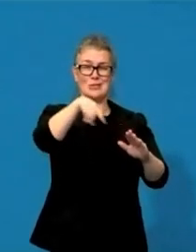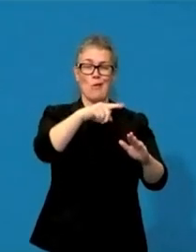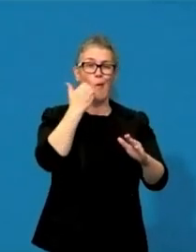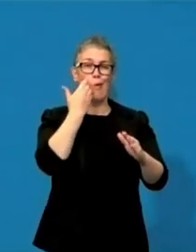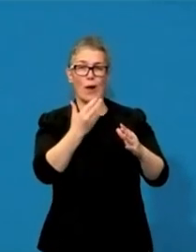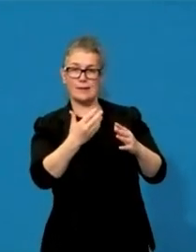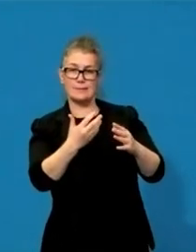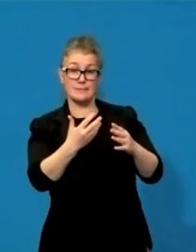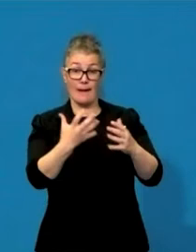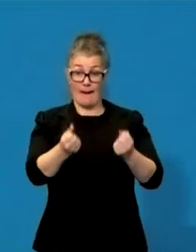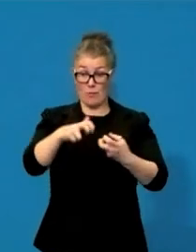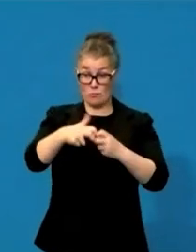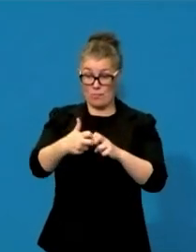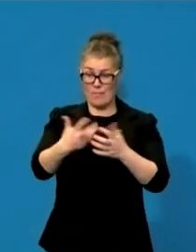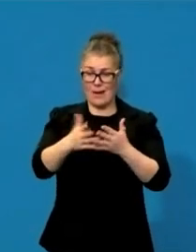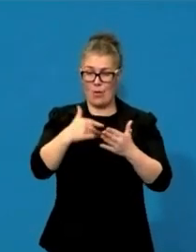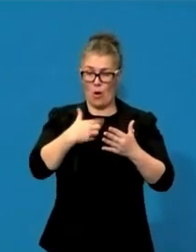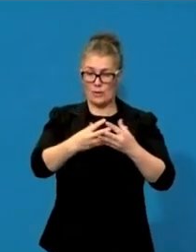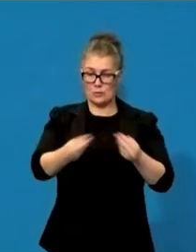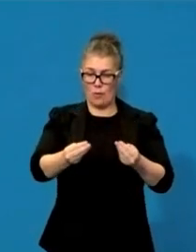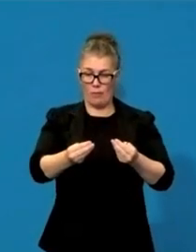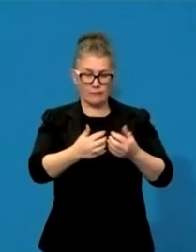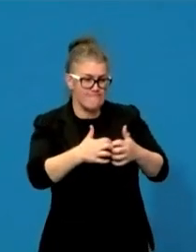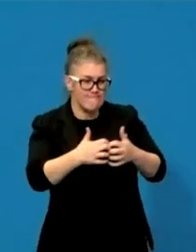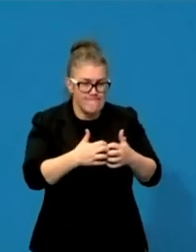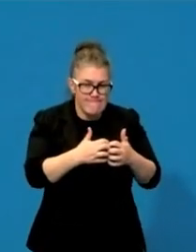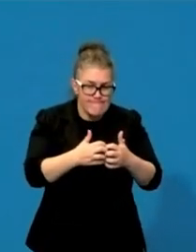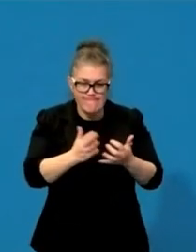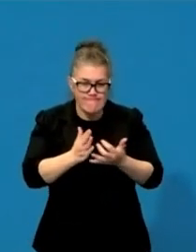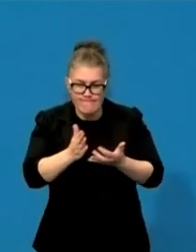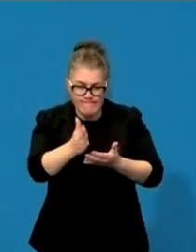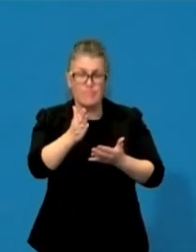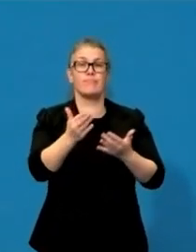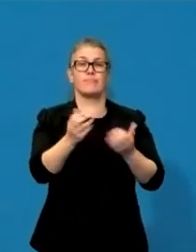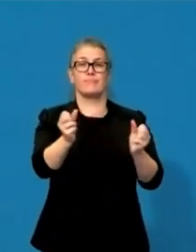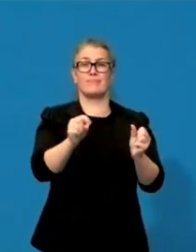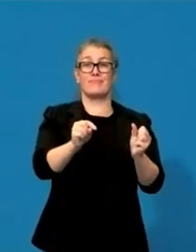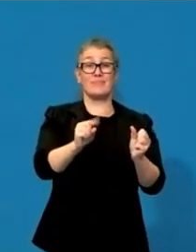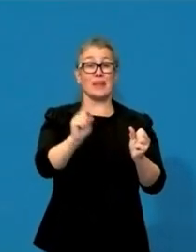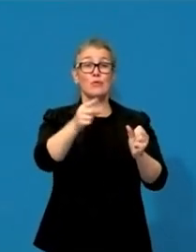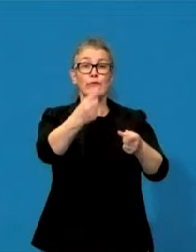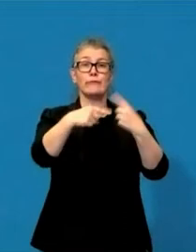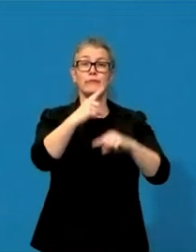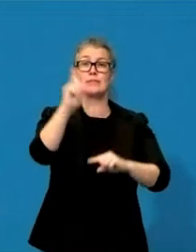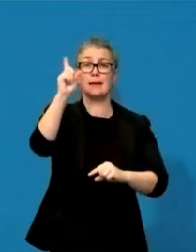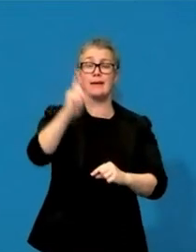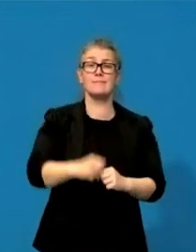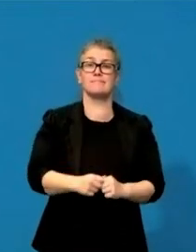Always looking for the way to make the way through, and that's what, you know, you've told us today around the problem solving.